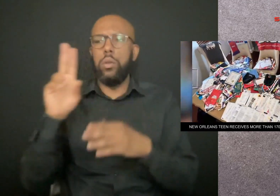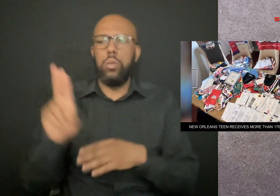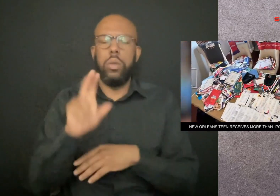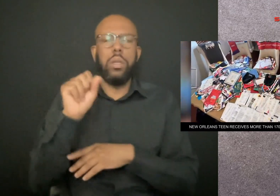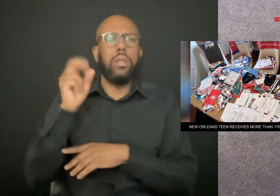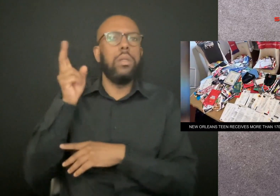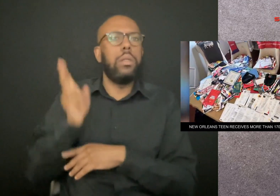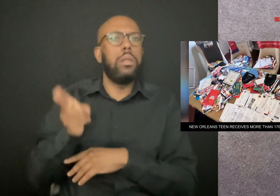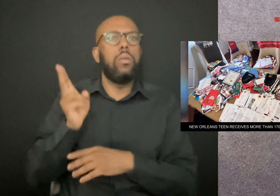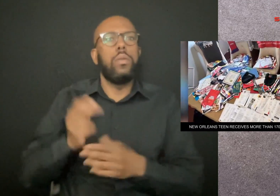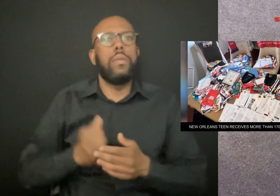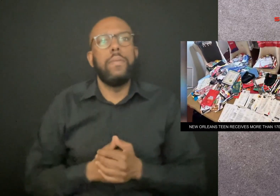in US history.